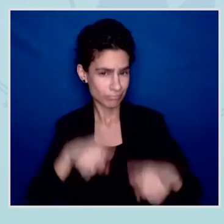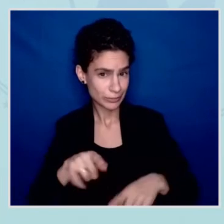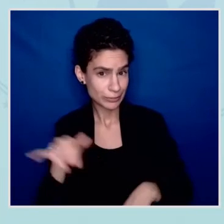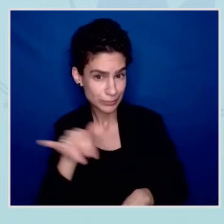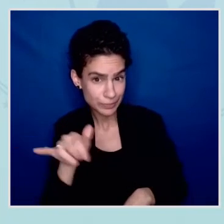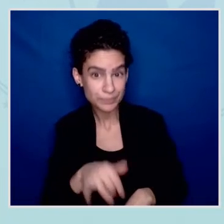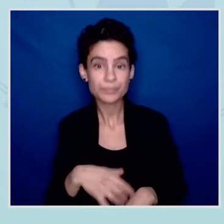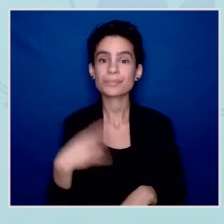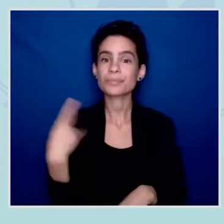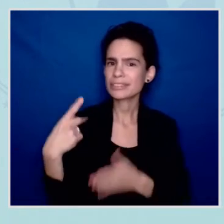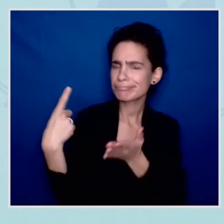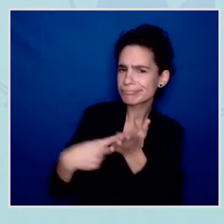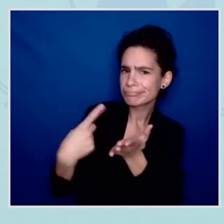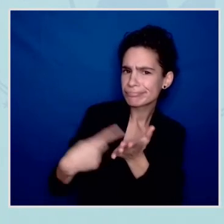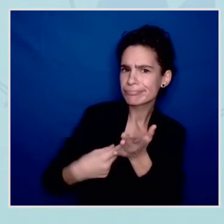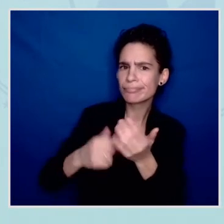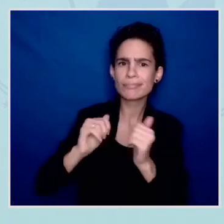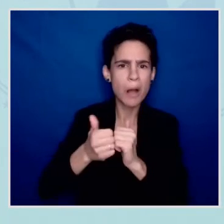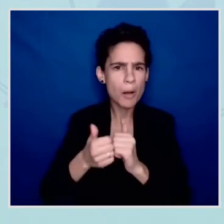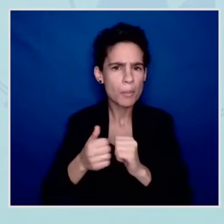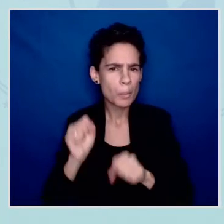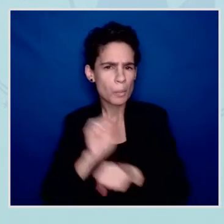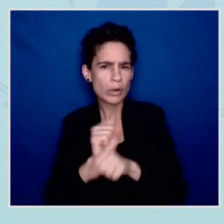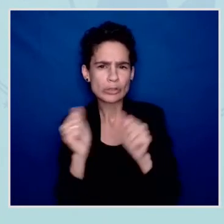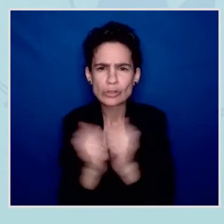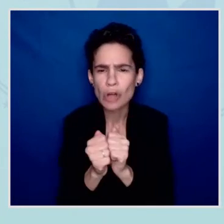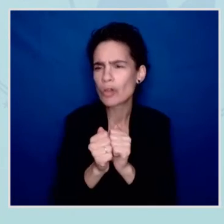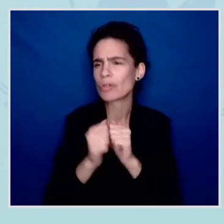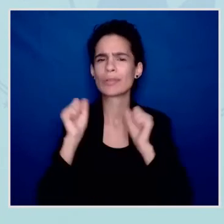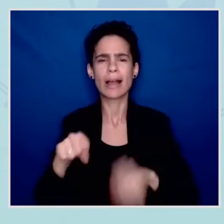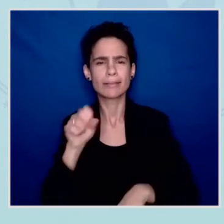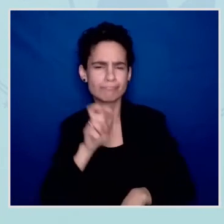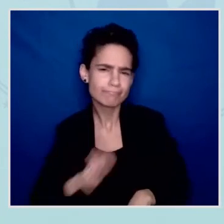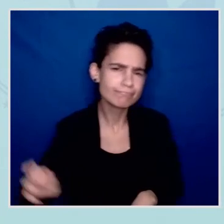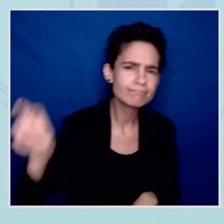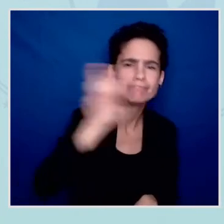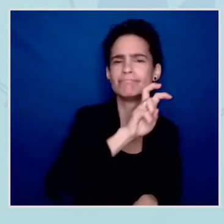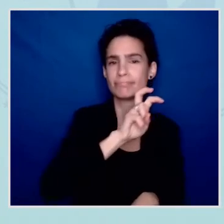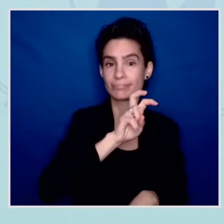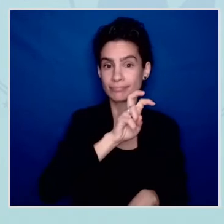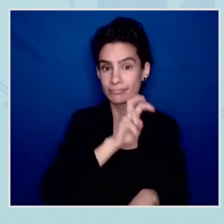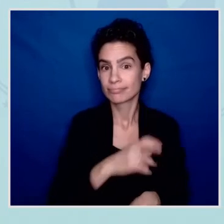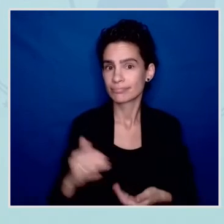BERNIE SAID WE CAN'T PUT CONTROL OF THE SENATE AT RISK ON THE OUTCOME OF THE SPECIAL ELECTION IN VERMONT AND HE